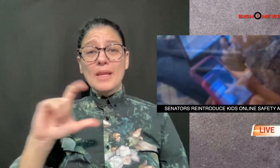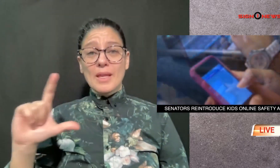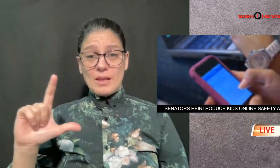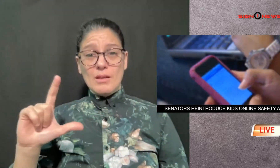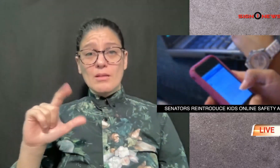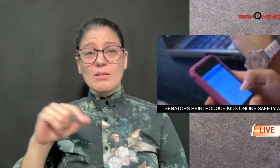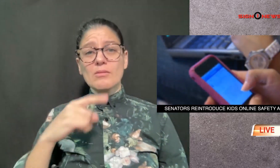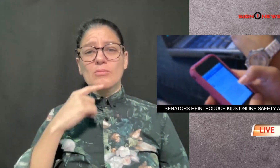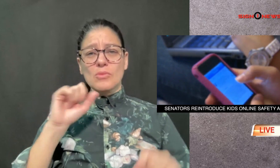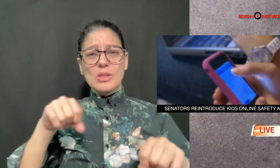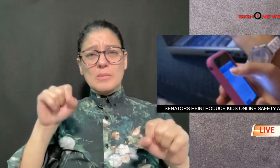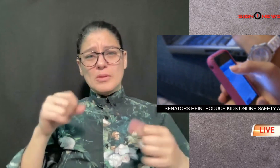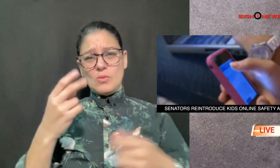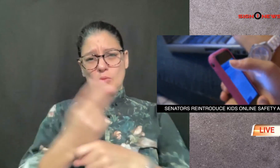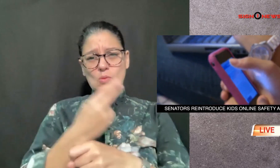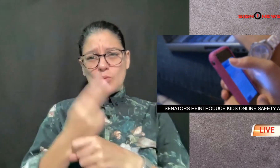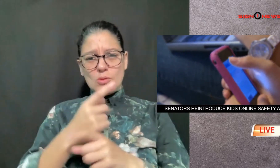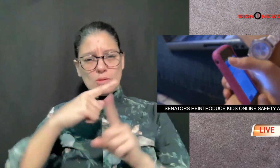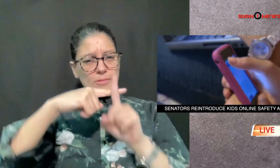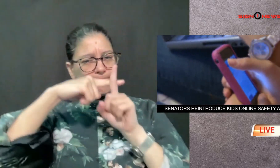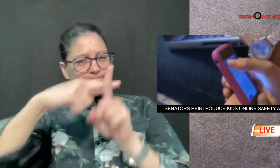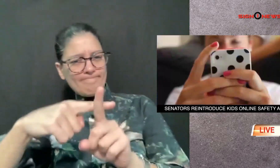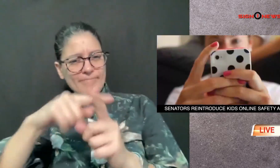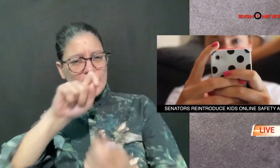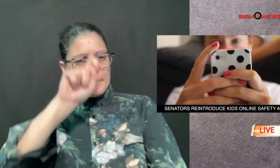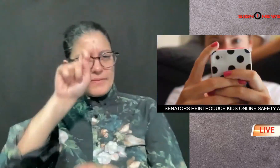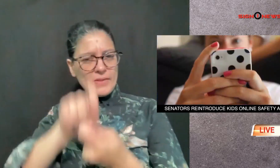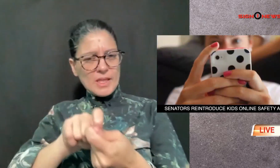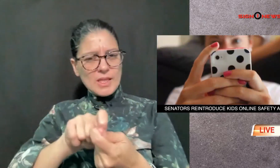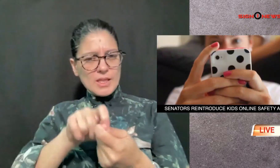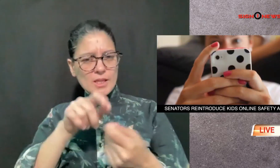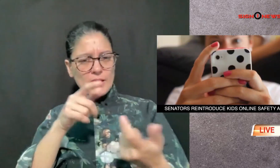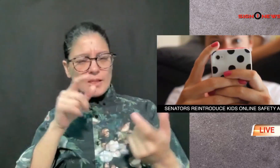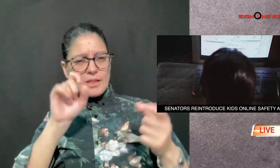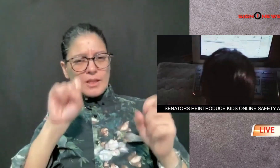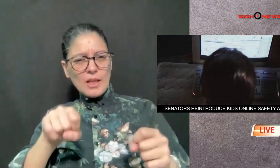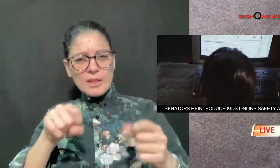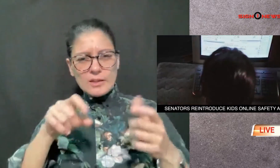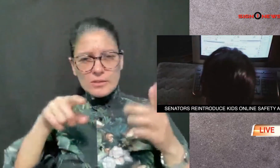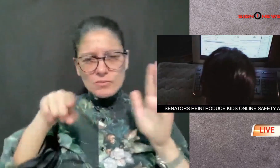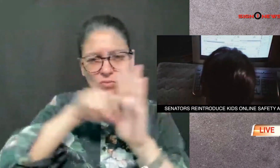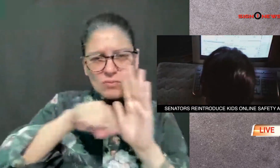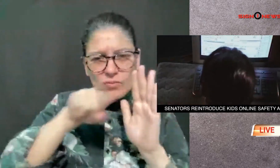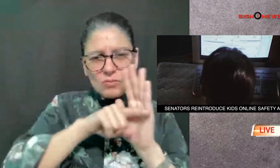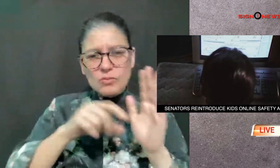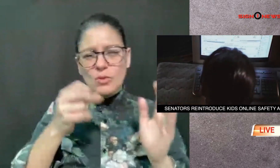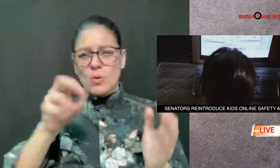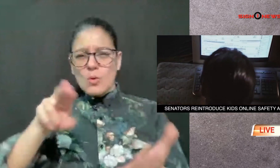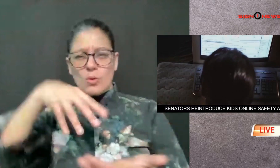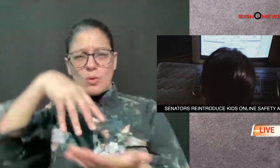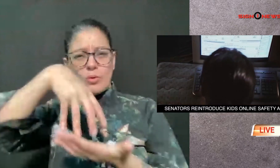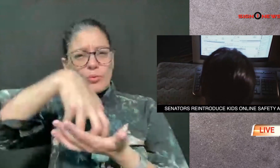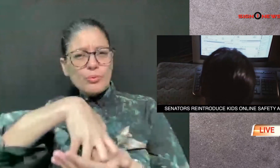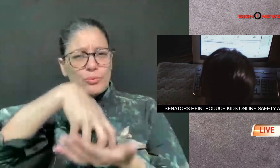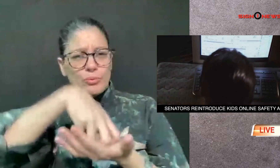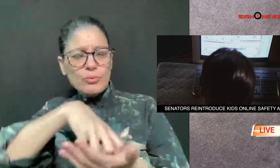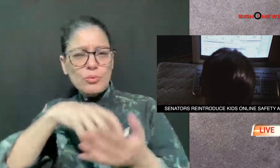opponents of the bill say it could be used to target specific content including groups